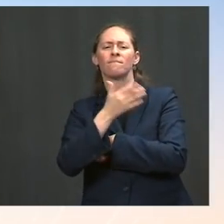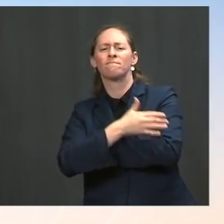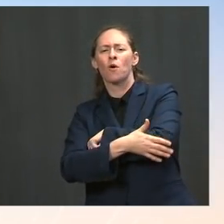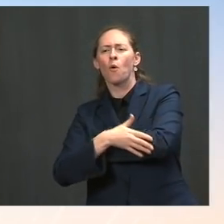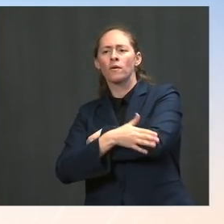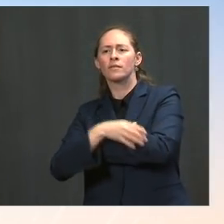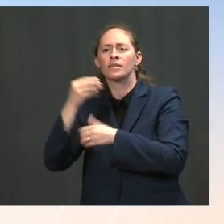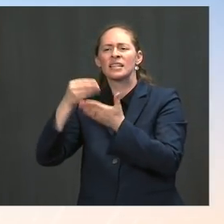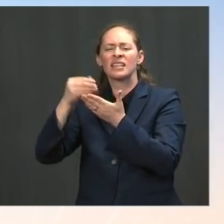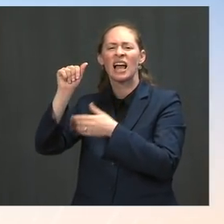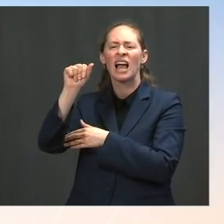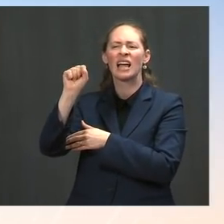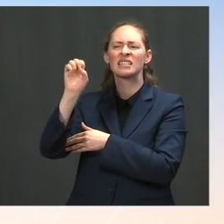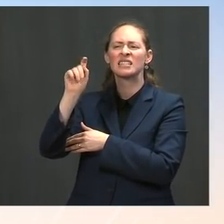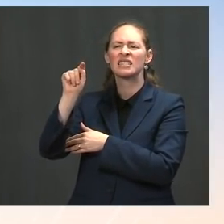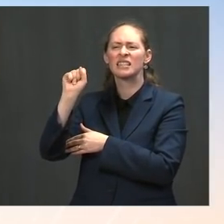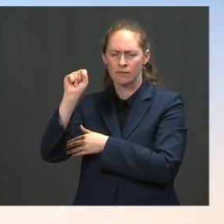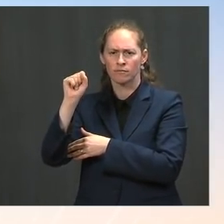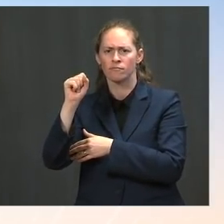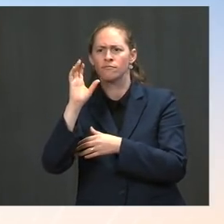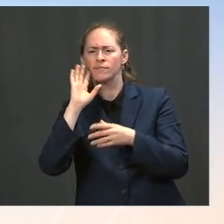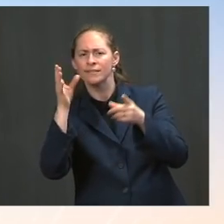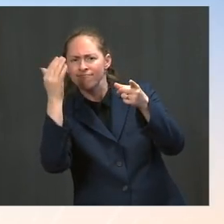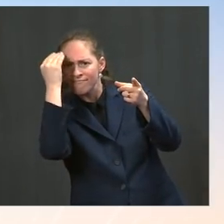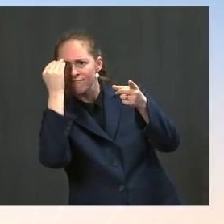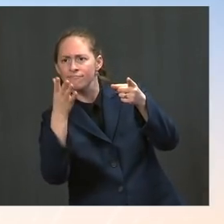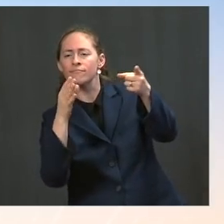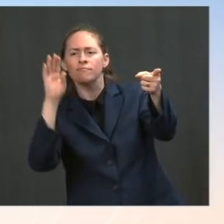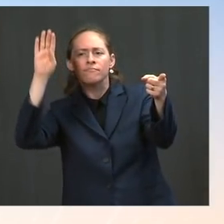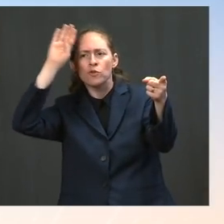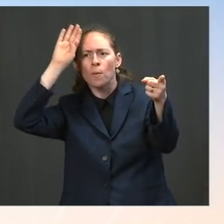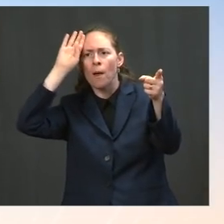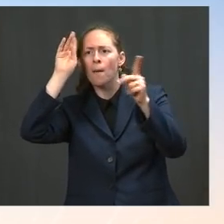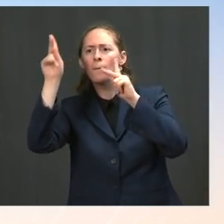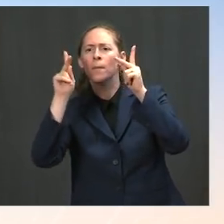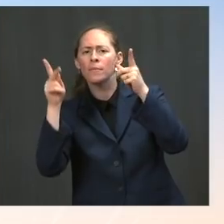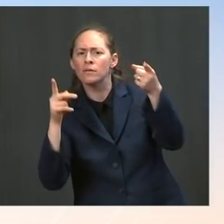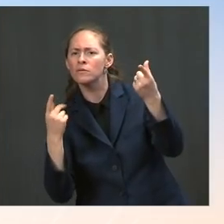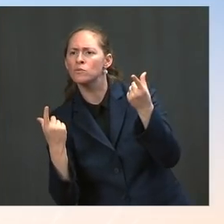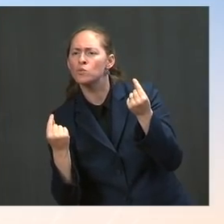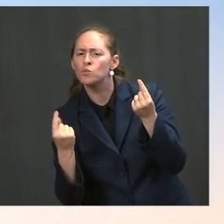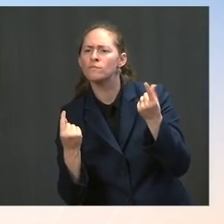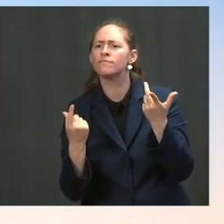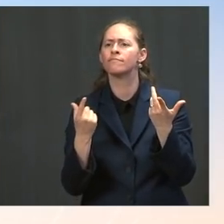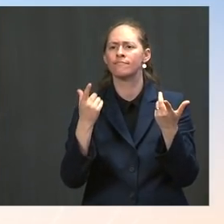repression, and human rights violation against peaceful protesters in Cuba. And we will form a remittance working group